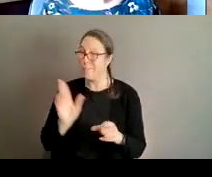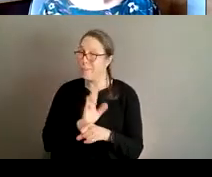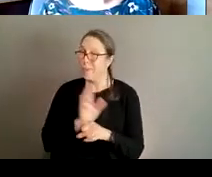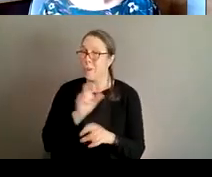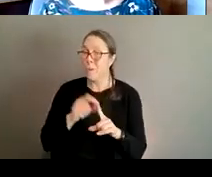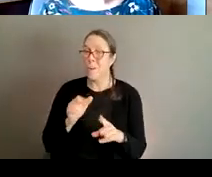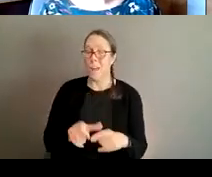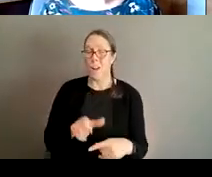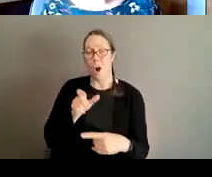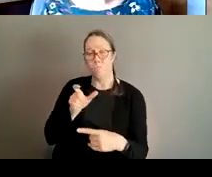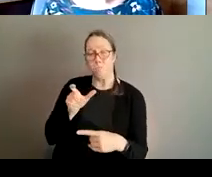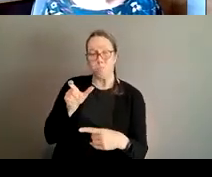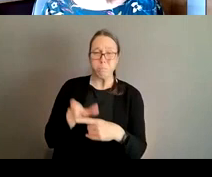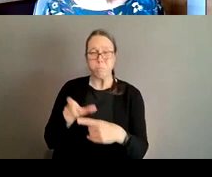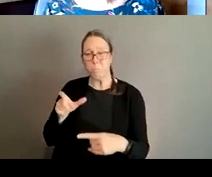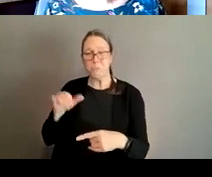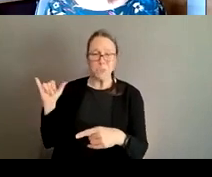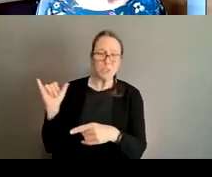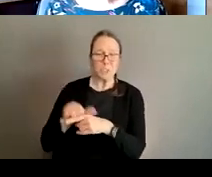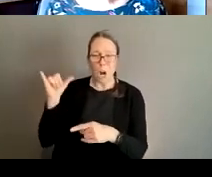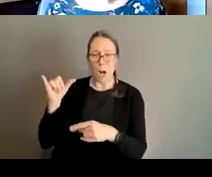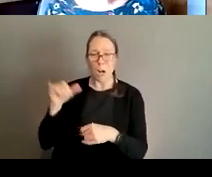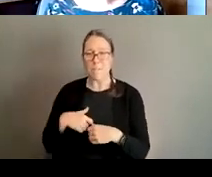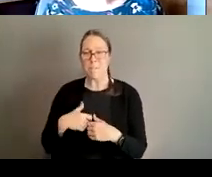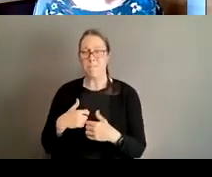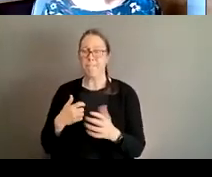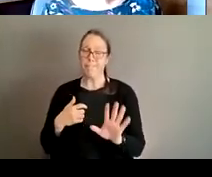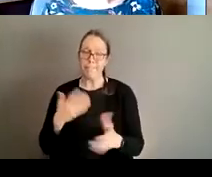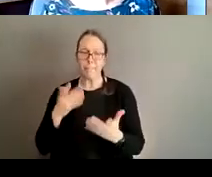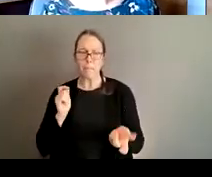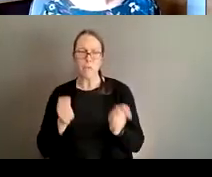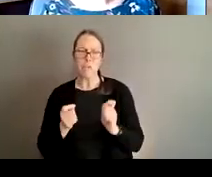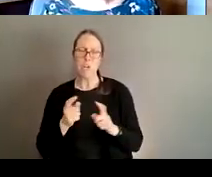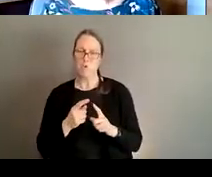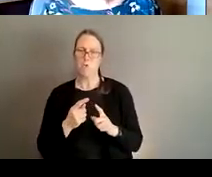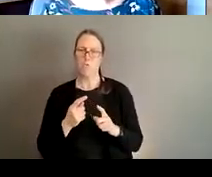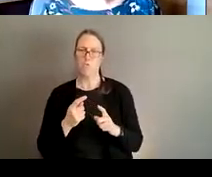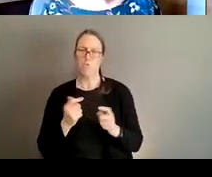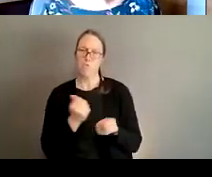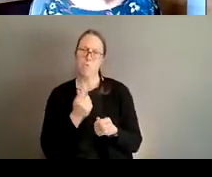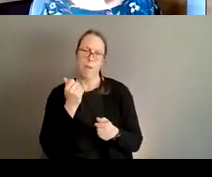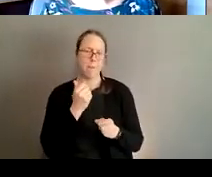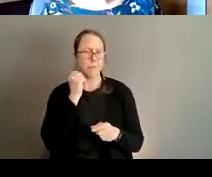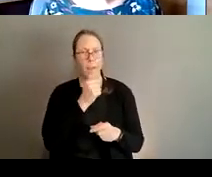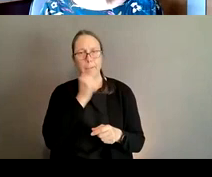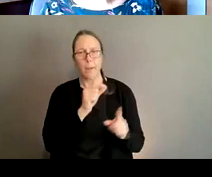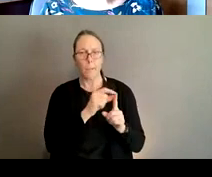might want to think about whether it's an everyday word like "complicate" or an academic